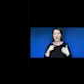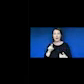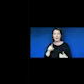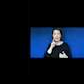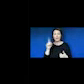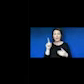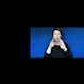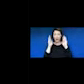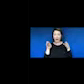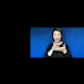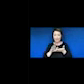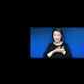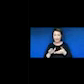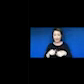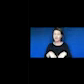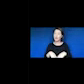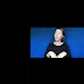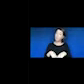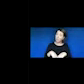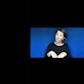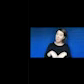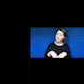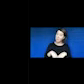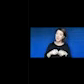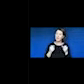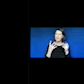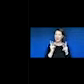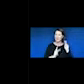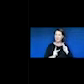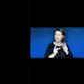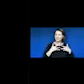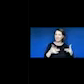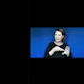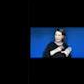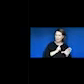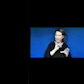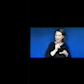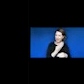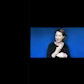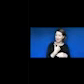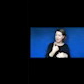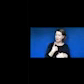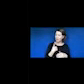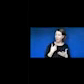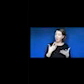So having a employee that would be reliable and long term was a win/win for both of us